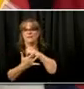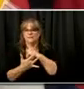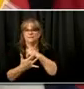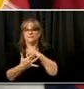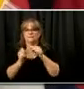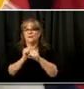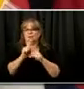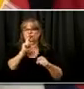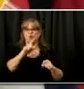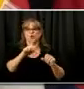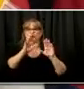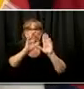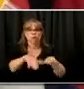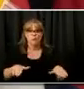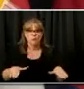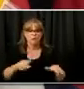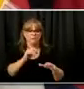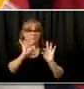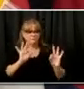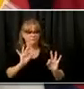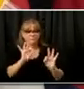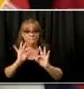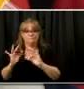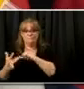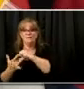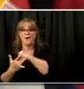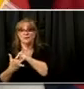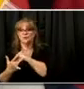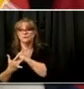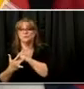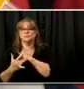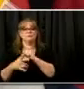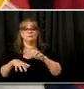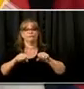remote learning where necessary and the other has been the state support and also the support of